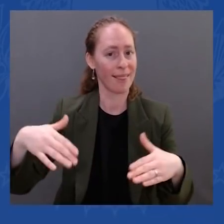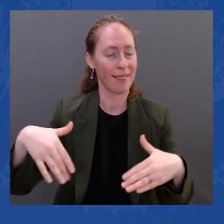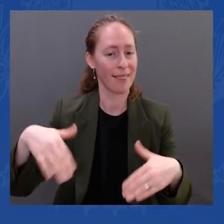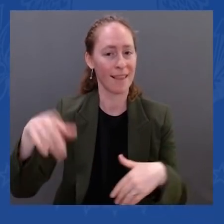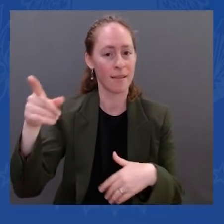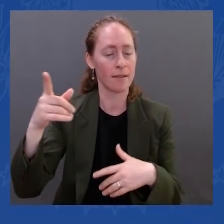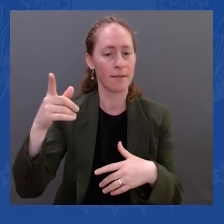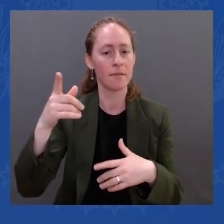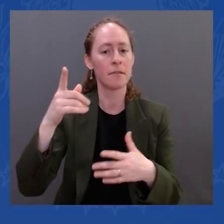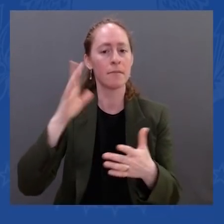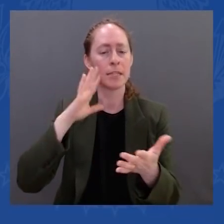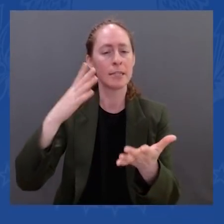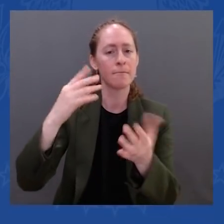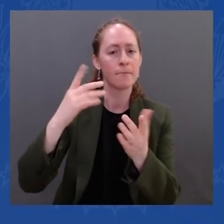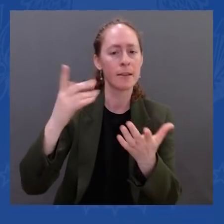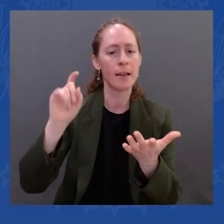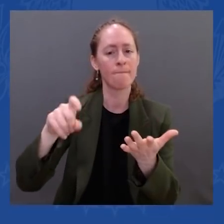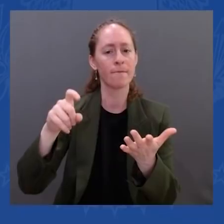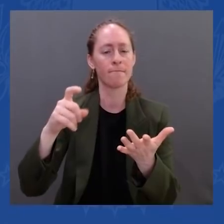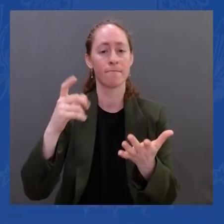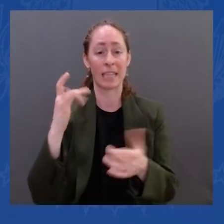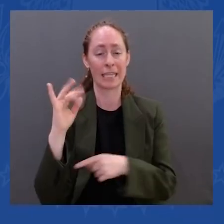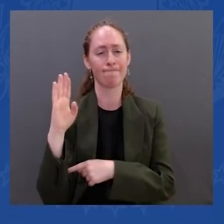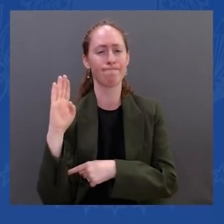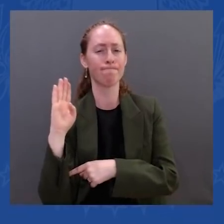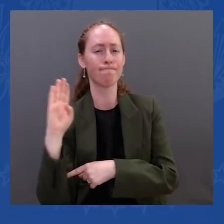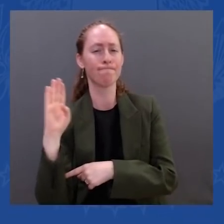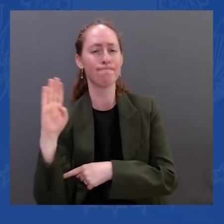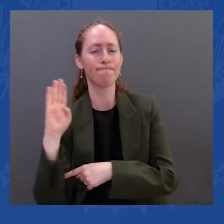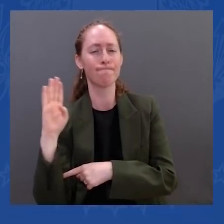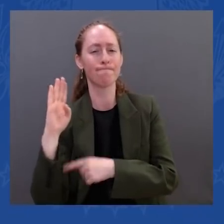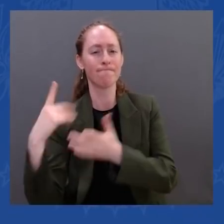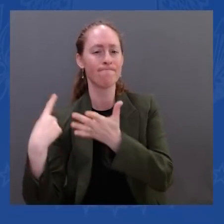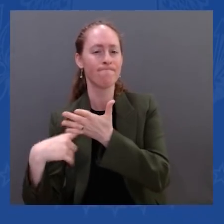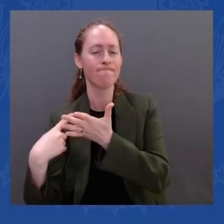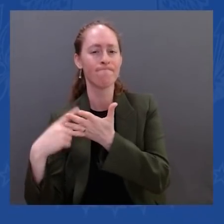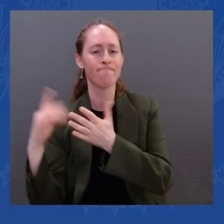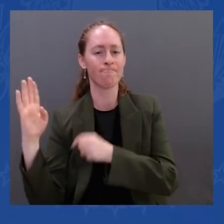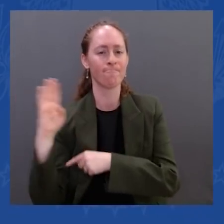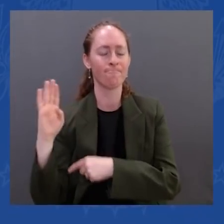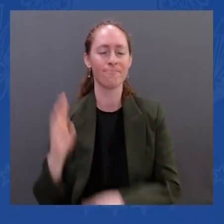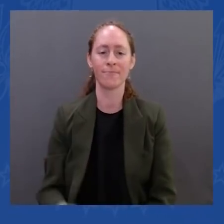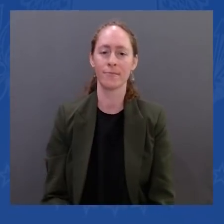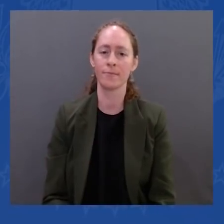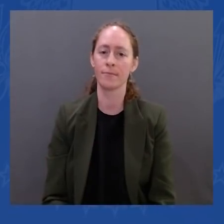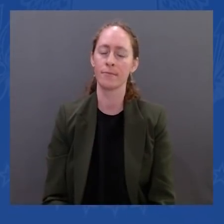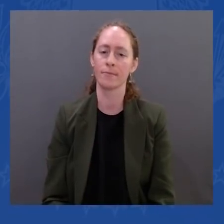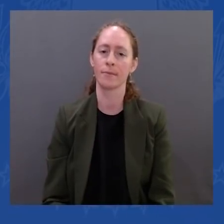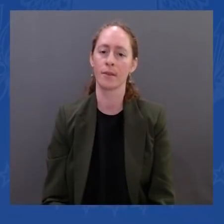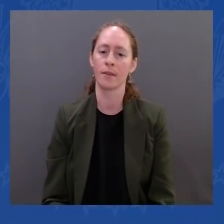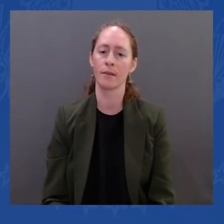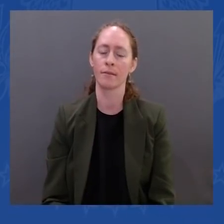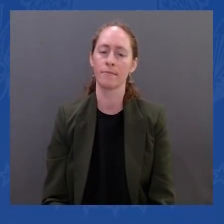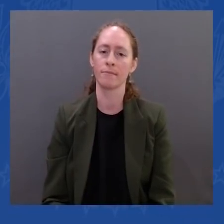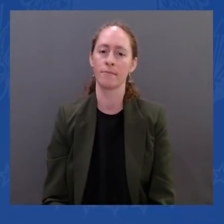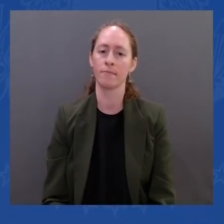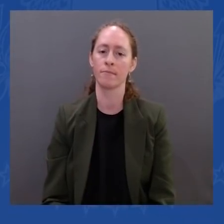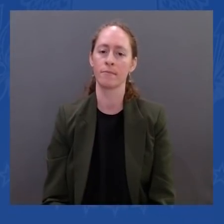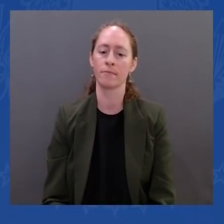Finally, I invite questions from the U.S. press. President Biden: Nancy Cordes, with NBC --